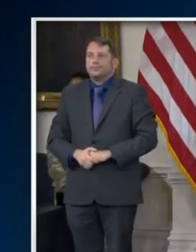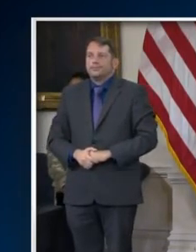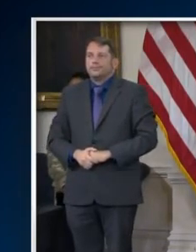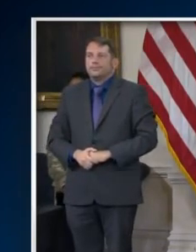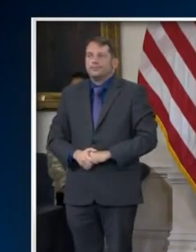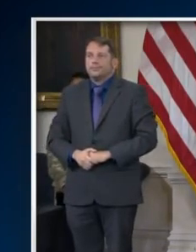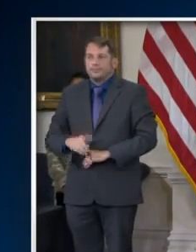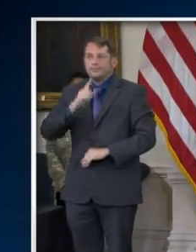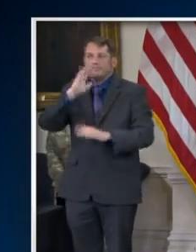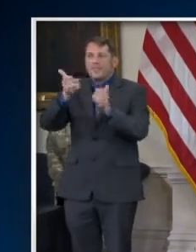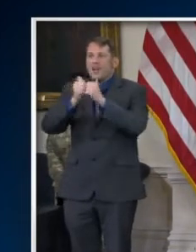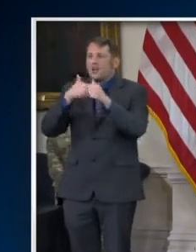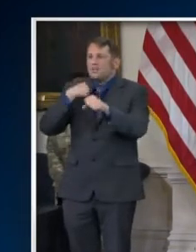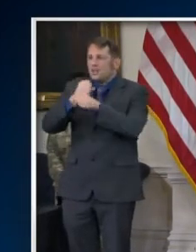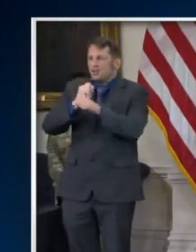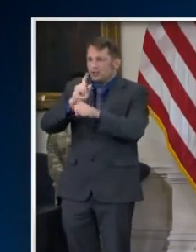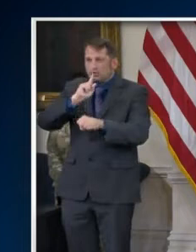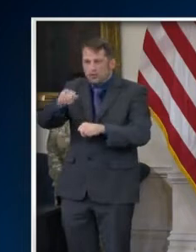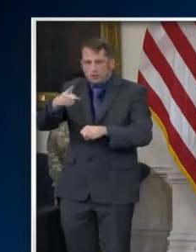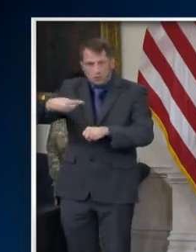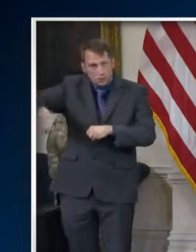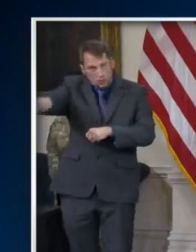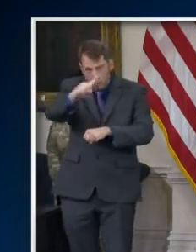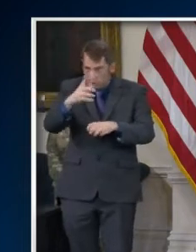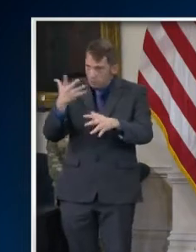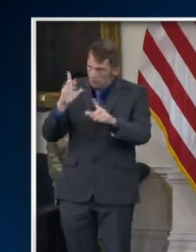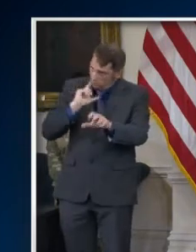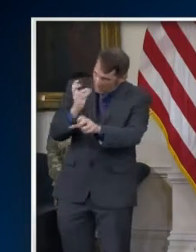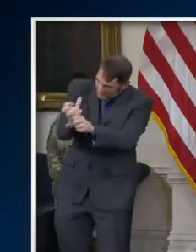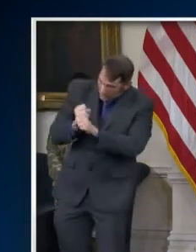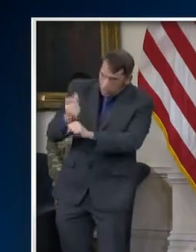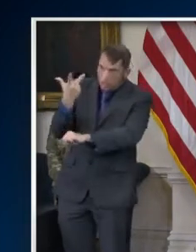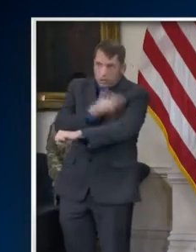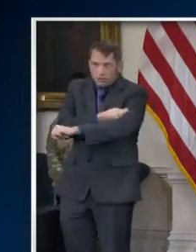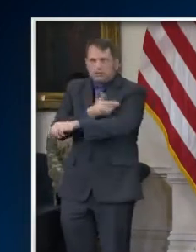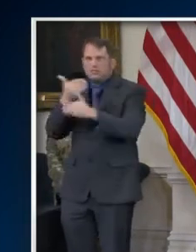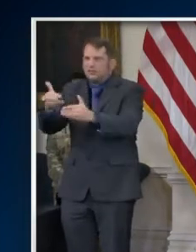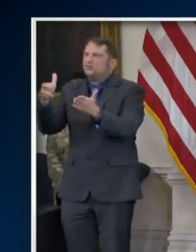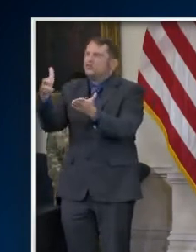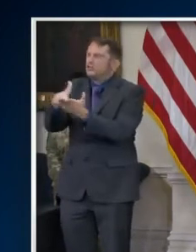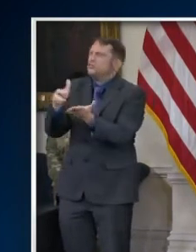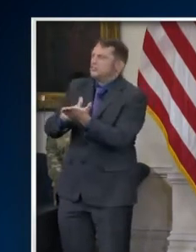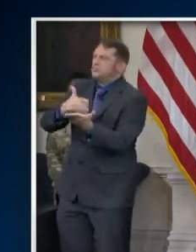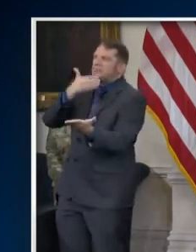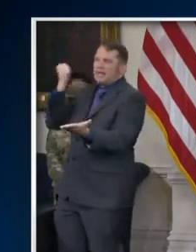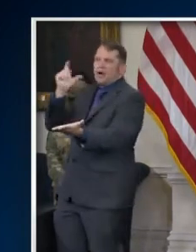THE BEST WAY TO BE GUARANTEED A VACCINE AND GET THROUGH THE